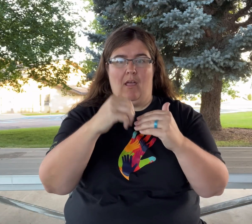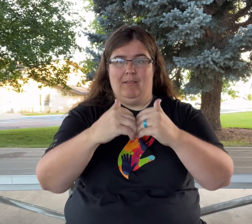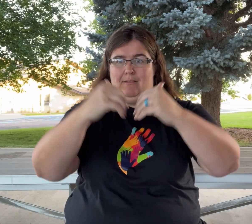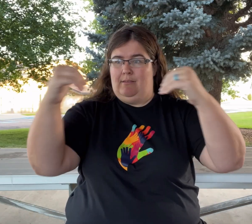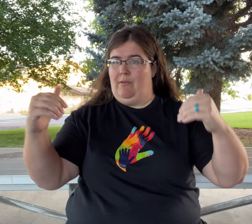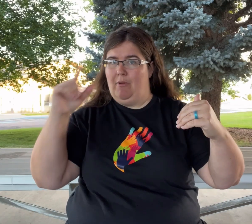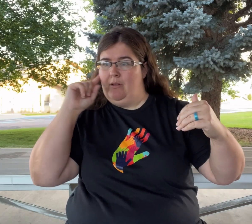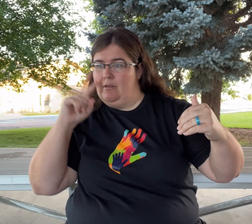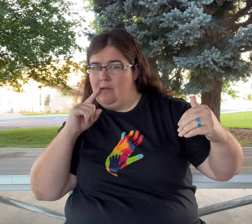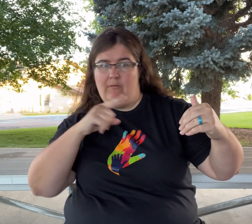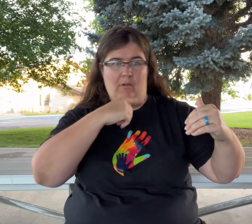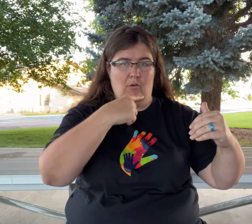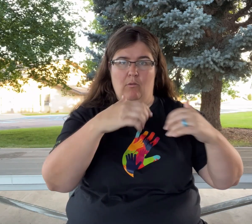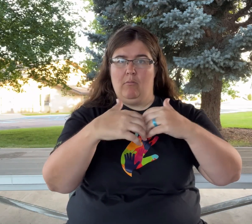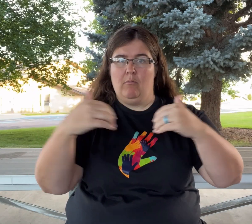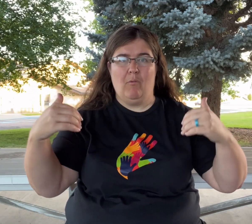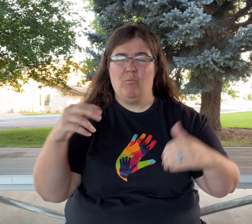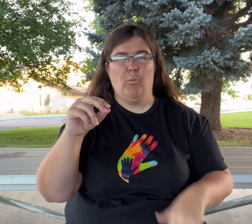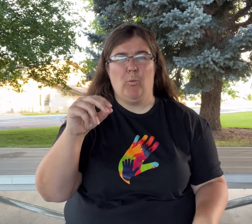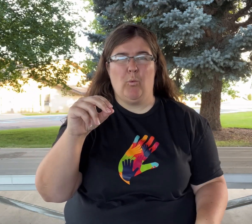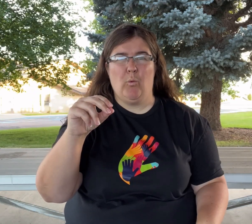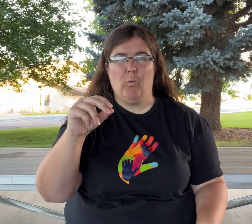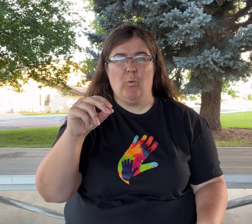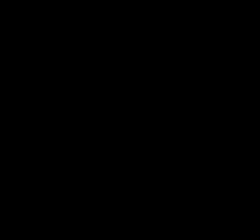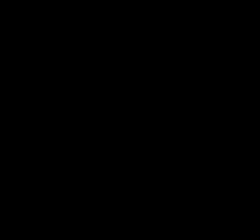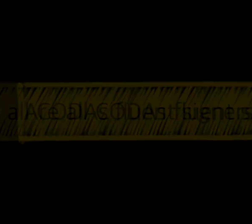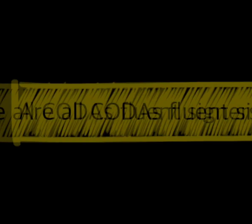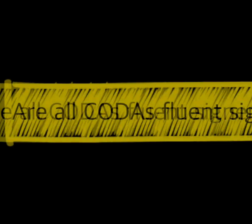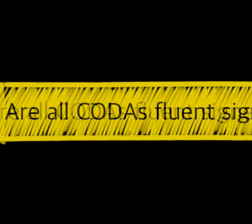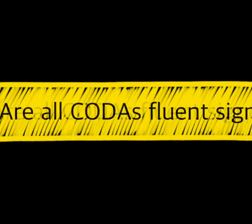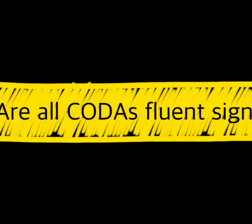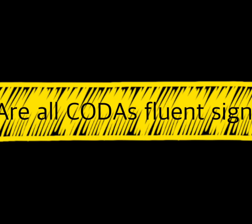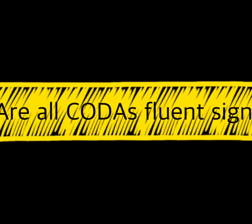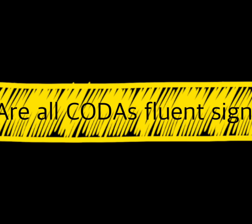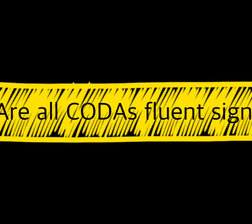part of the community. It's not like you can separate Deaf from hearing. So, are all Children